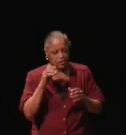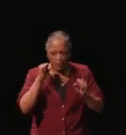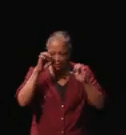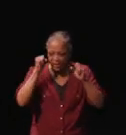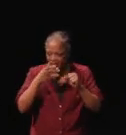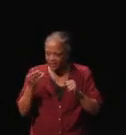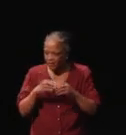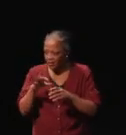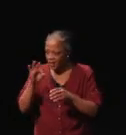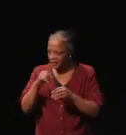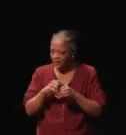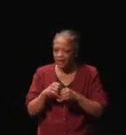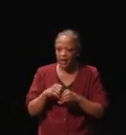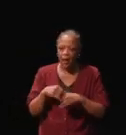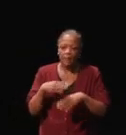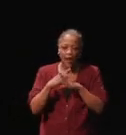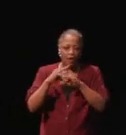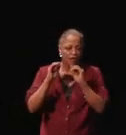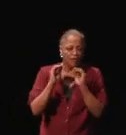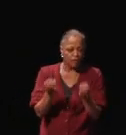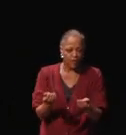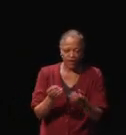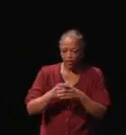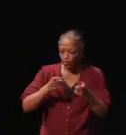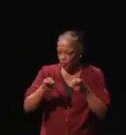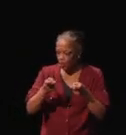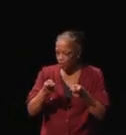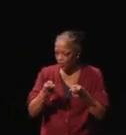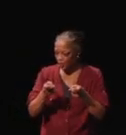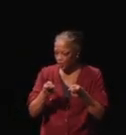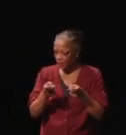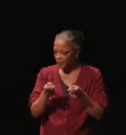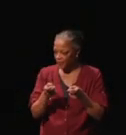This is the barrier-free controller.